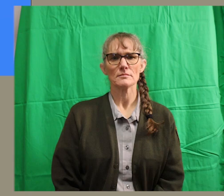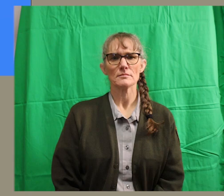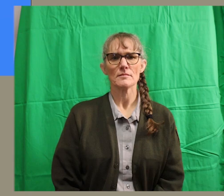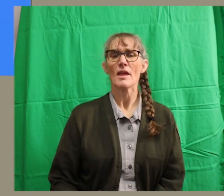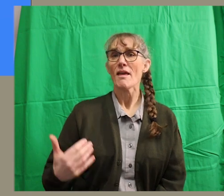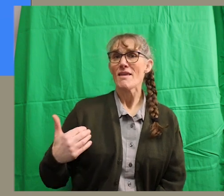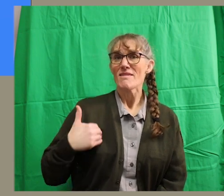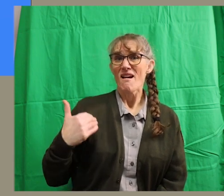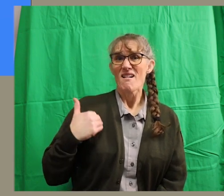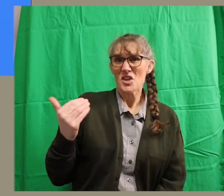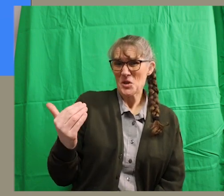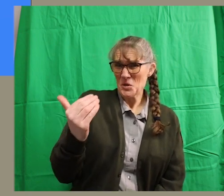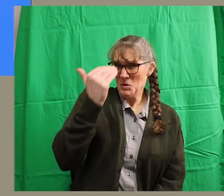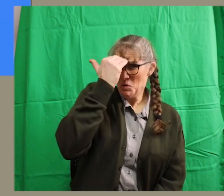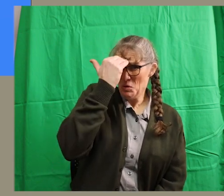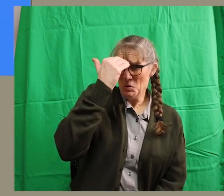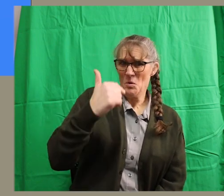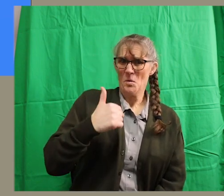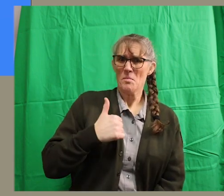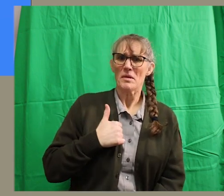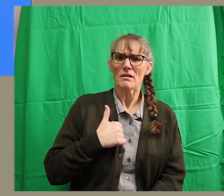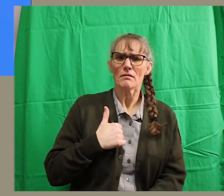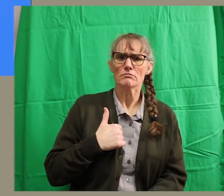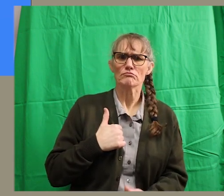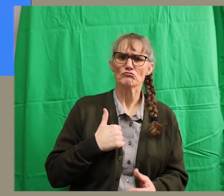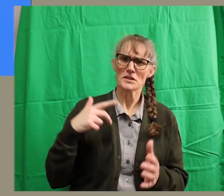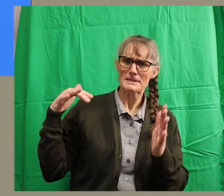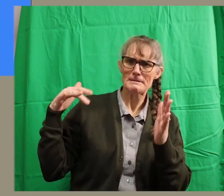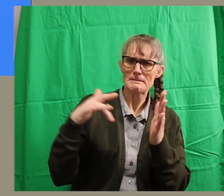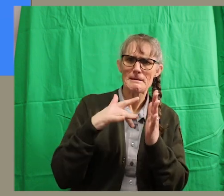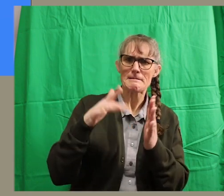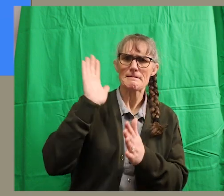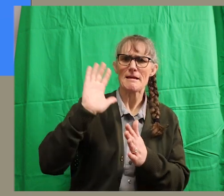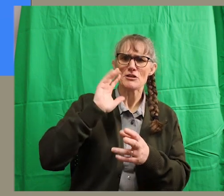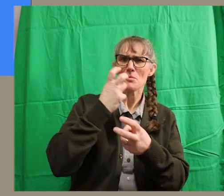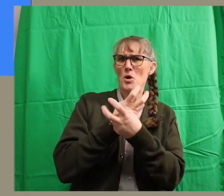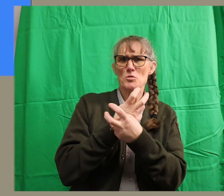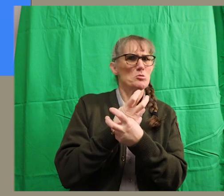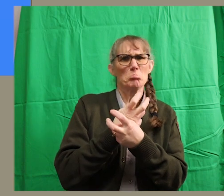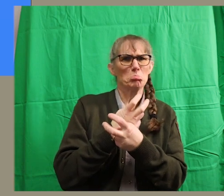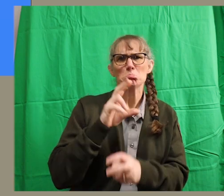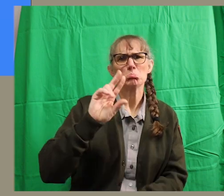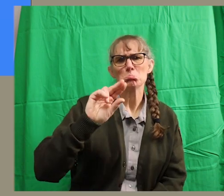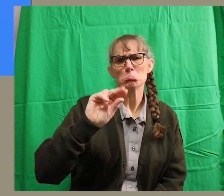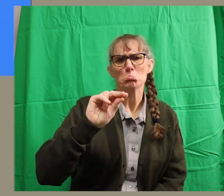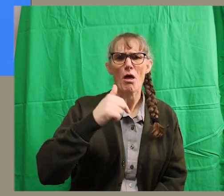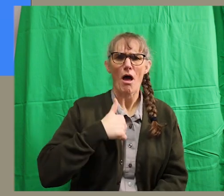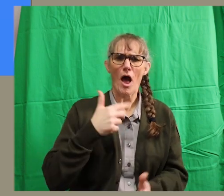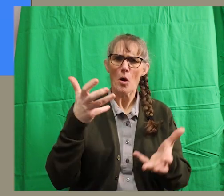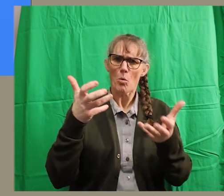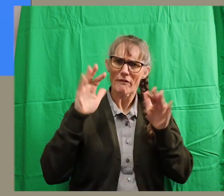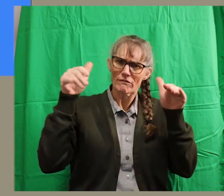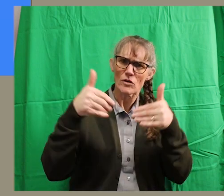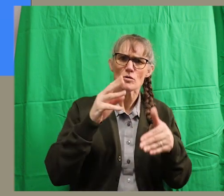Though I didn't actually start out knowing that I would become a paleontologist. I was very interested in marine biology growing up,